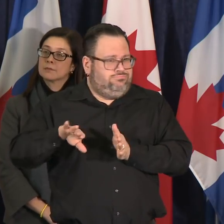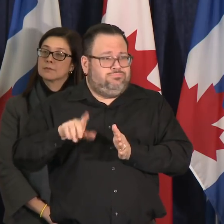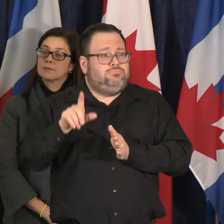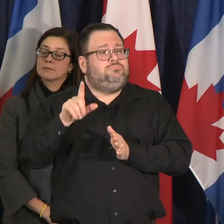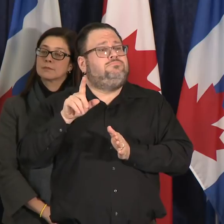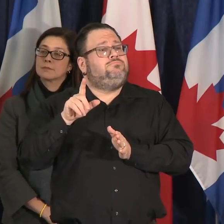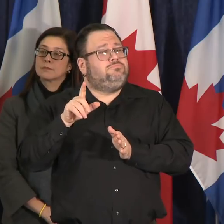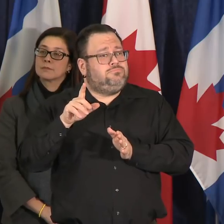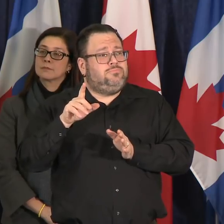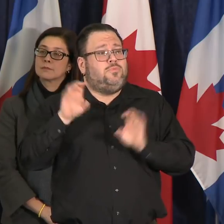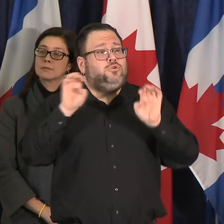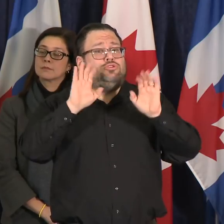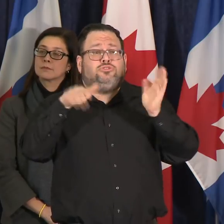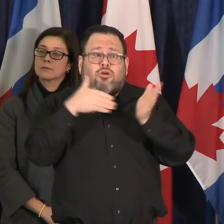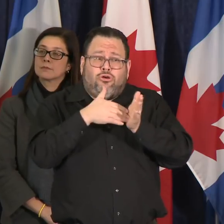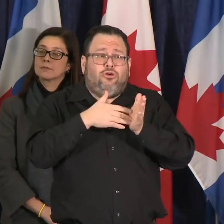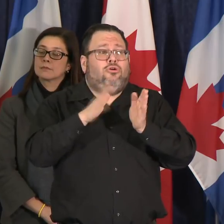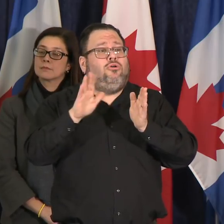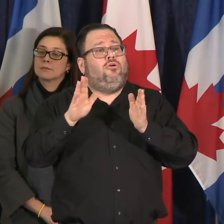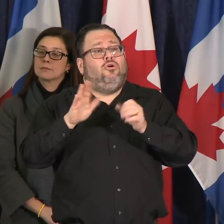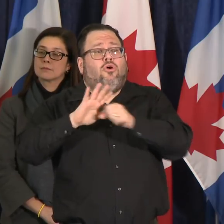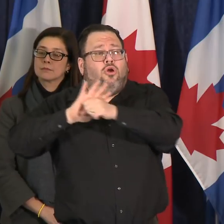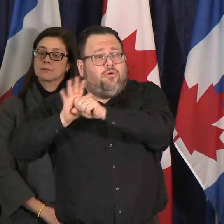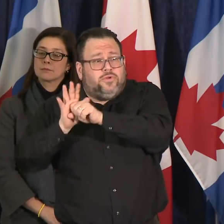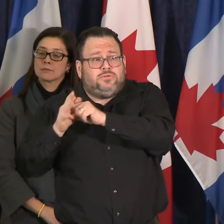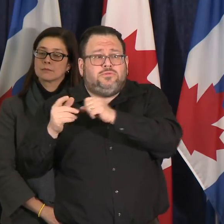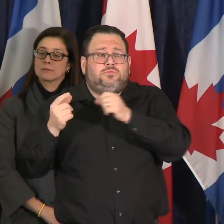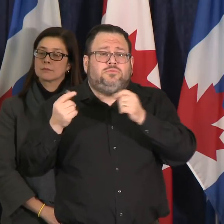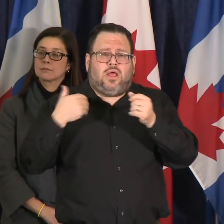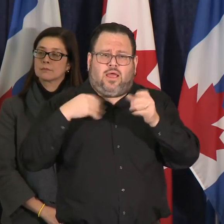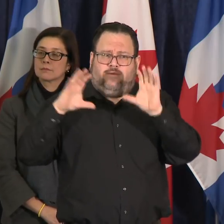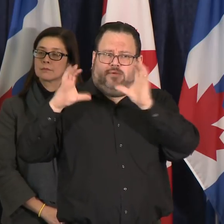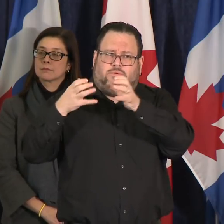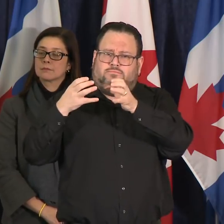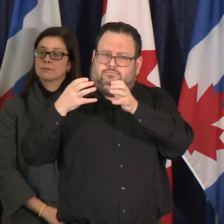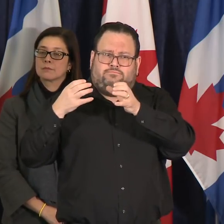force are continuing we have a very robust very effective incident